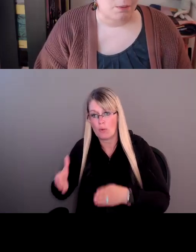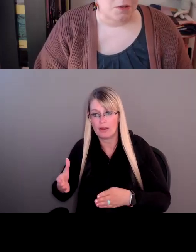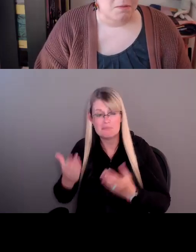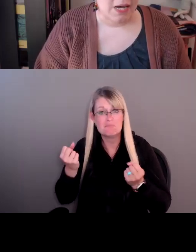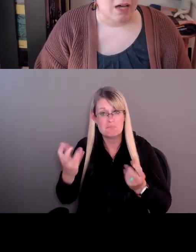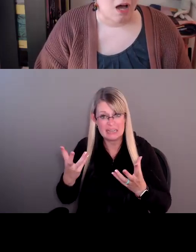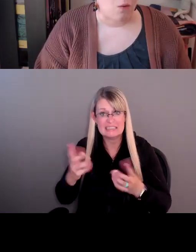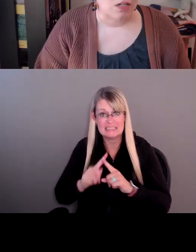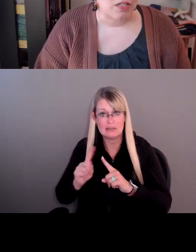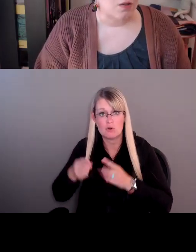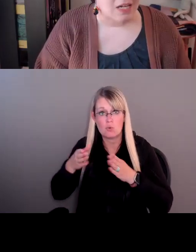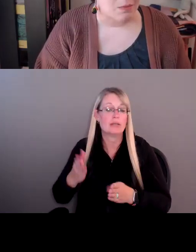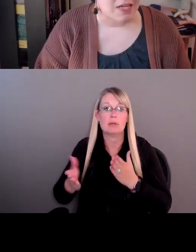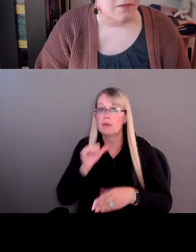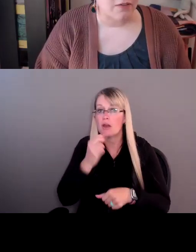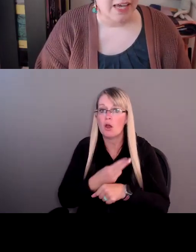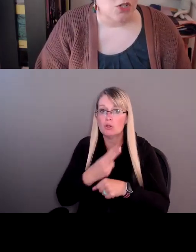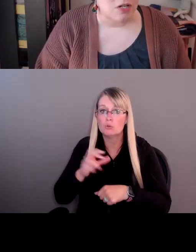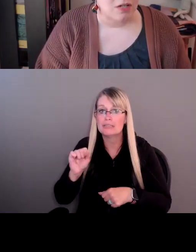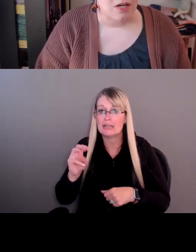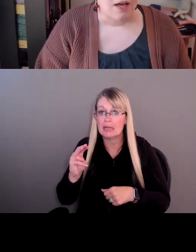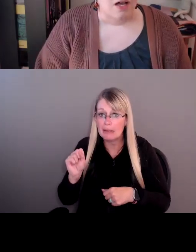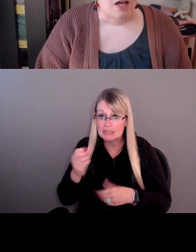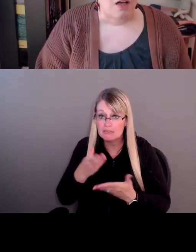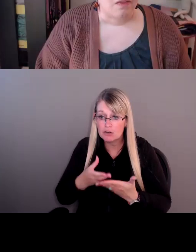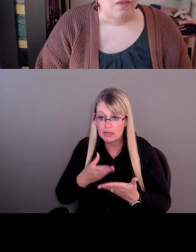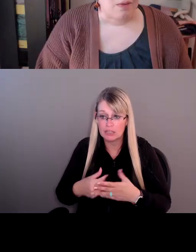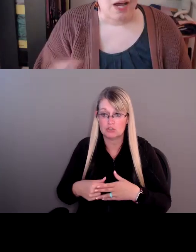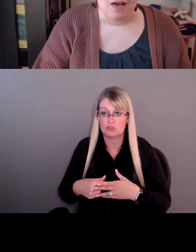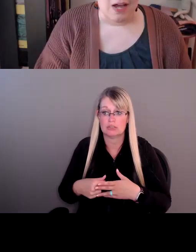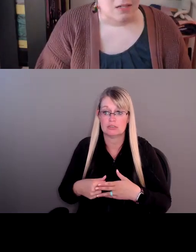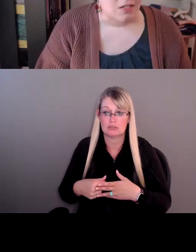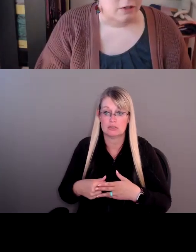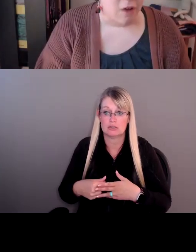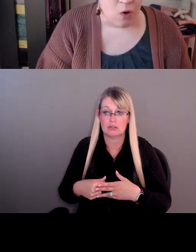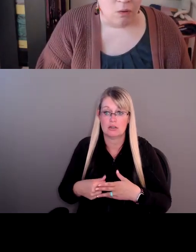a person may not want to use SMS verification, they might not have access to their phone. They